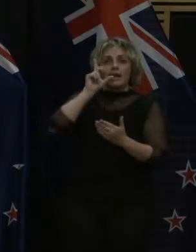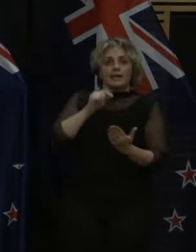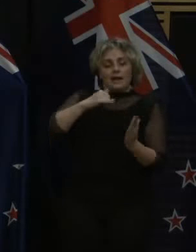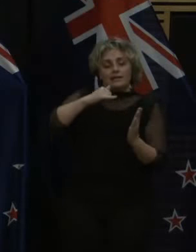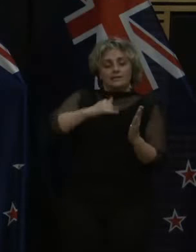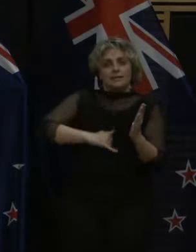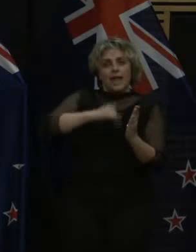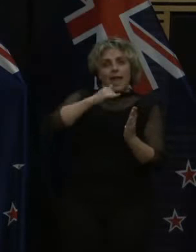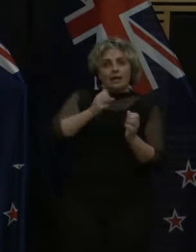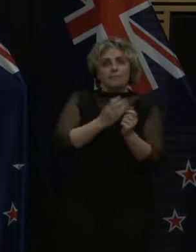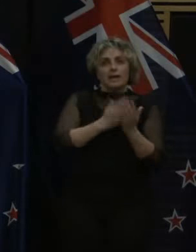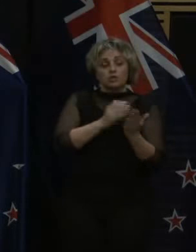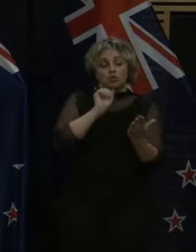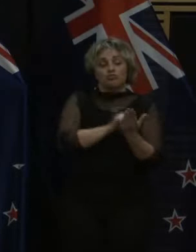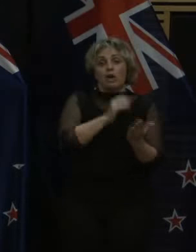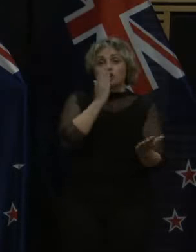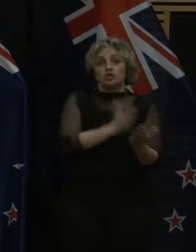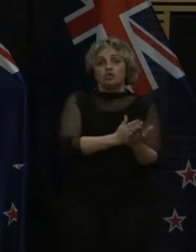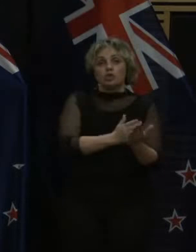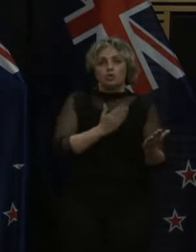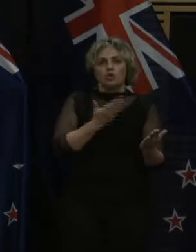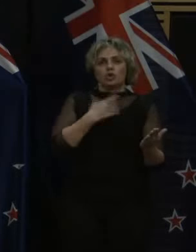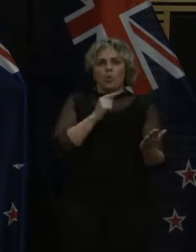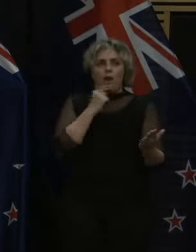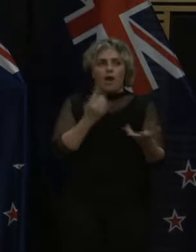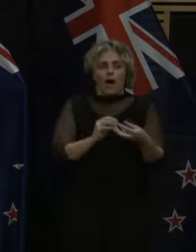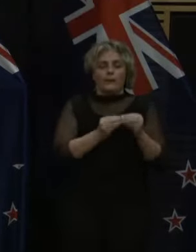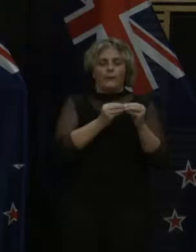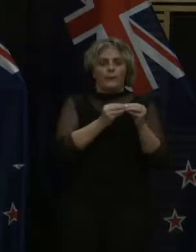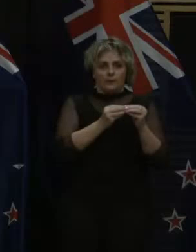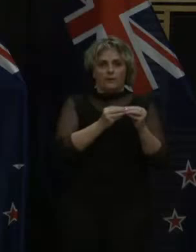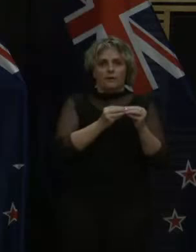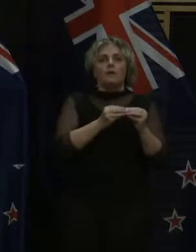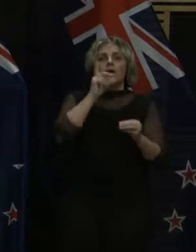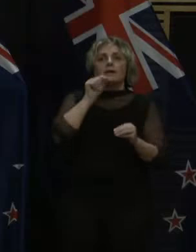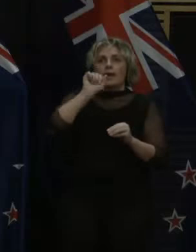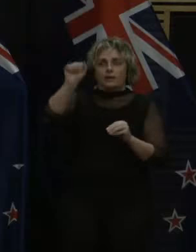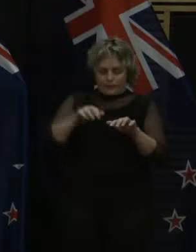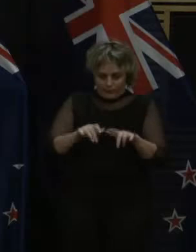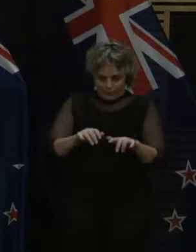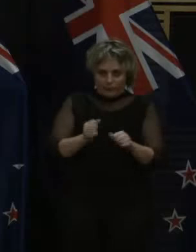we are creating is a flying app which will allow event organisers, for example, to